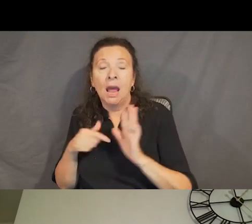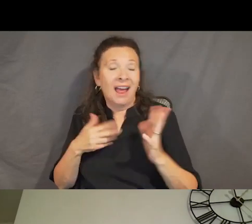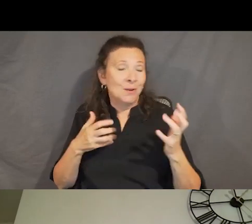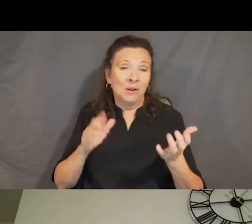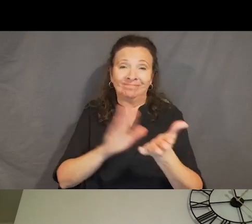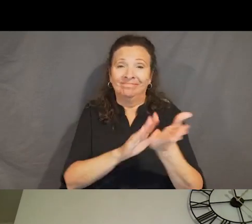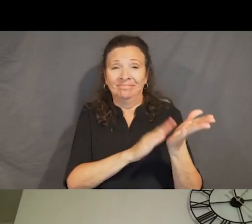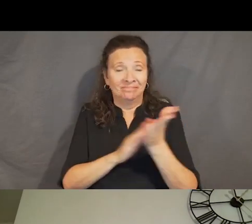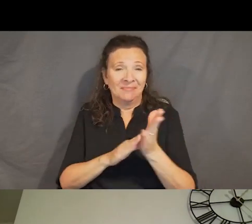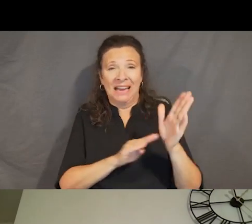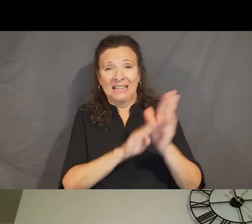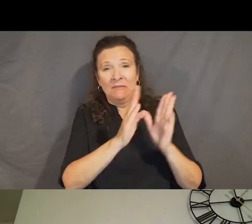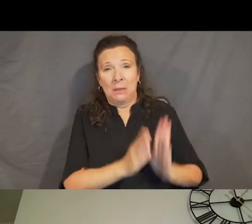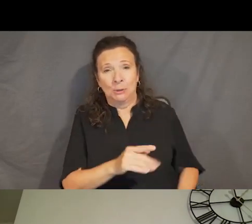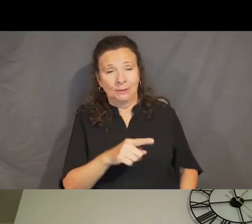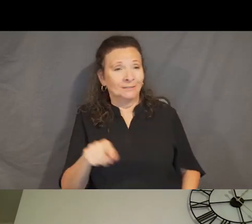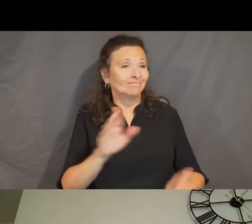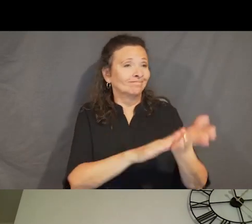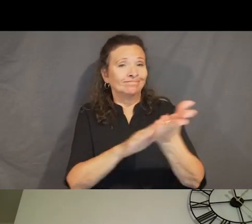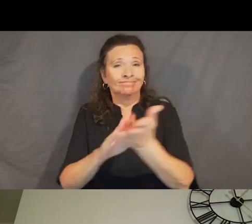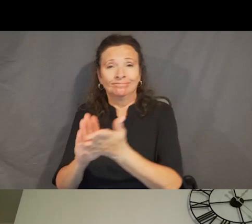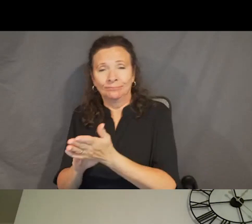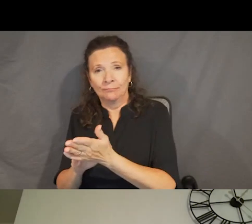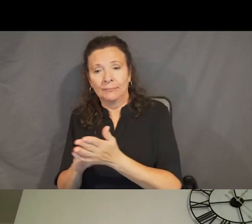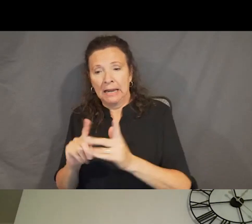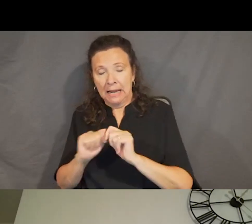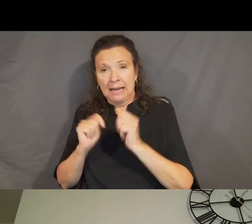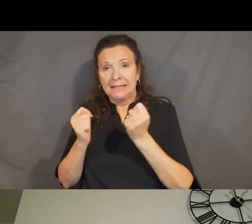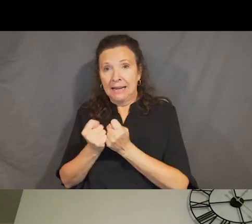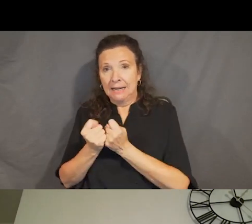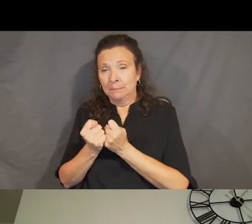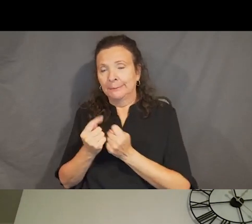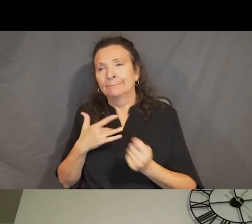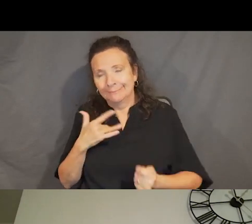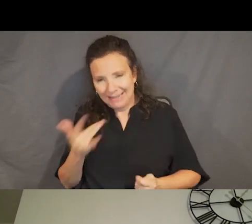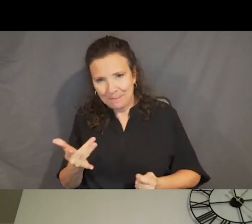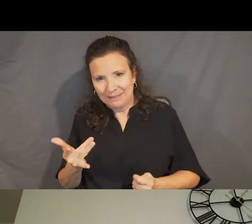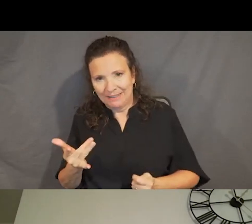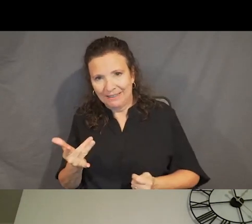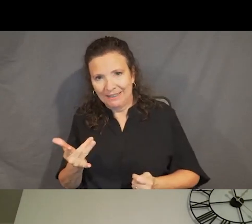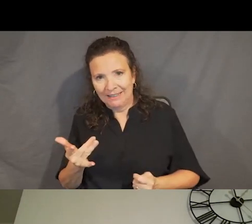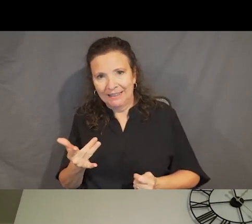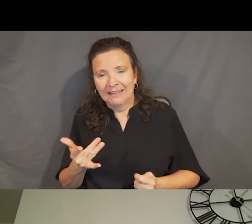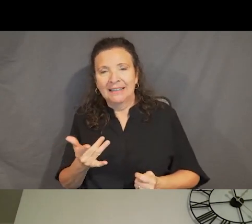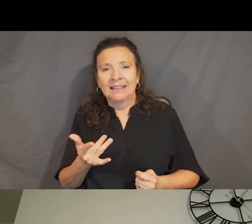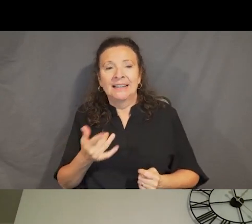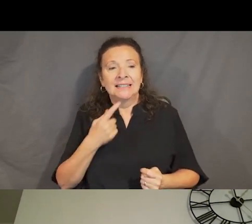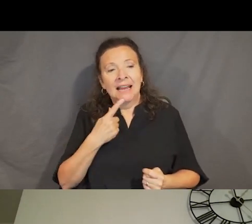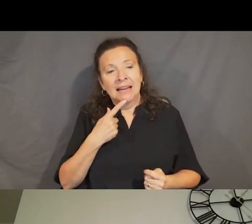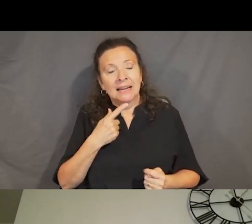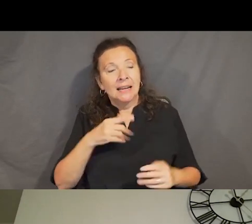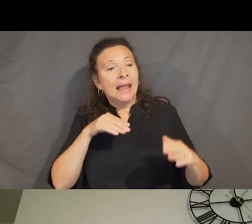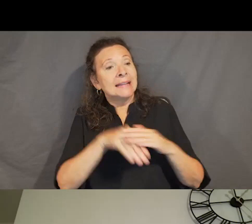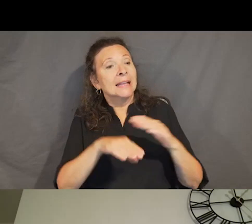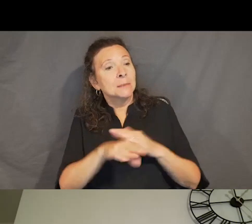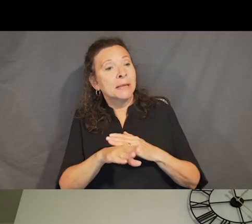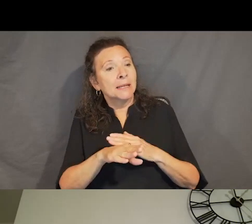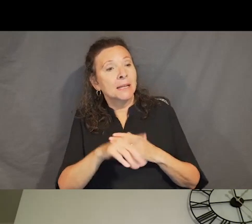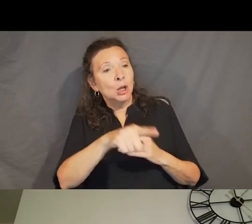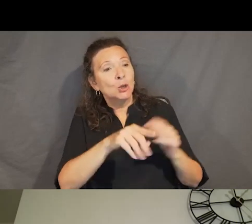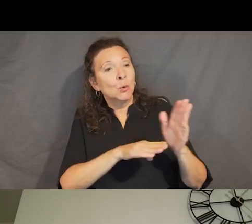because teams typically put the responsibility for accessibility solely on their shoulders.